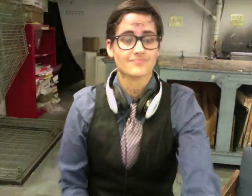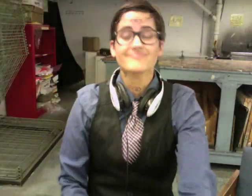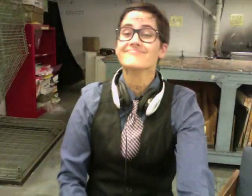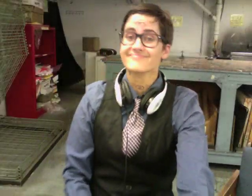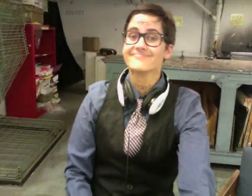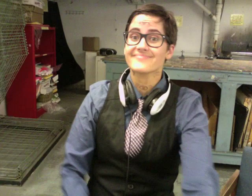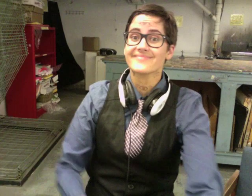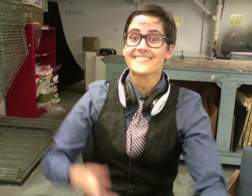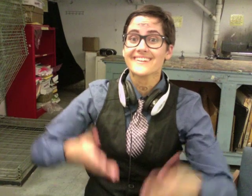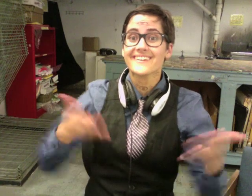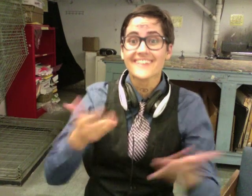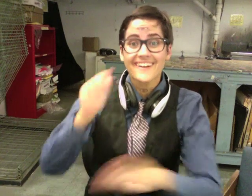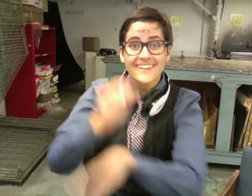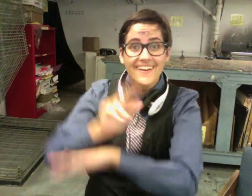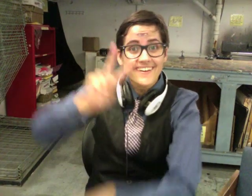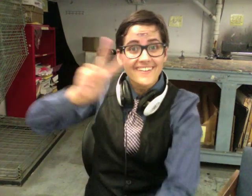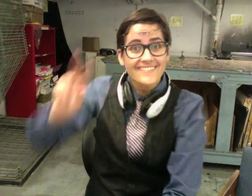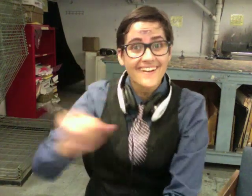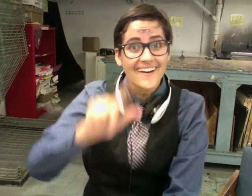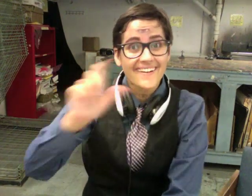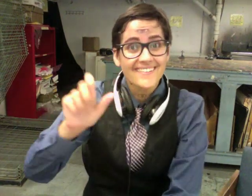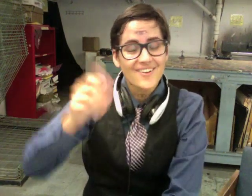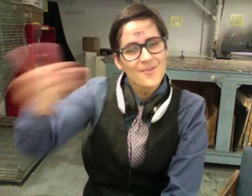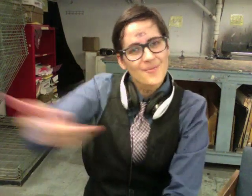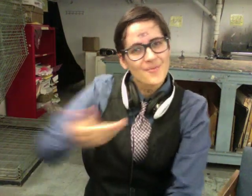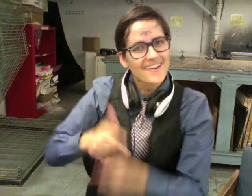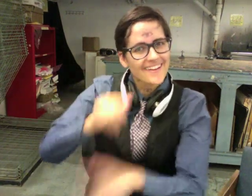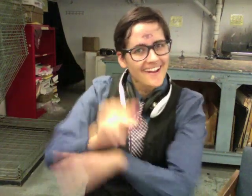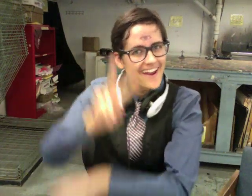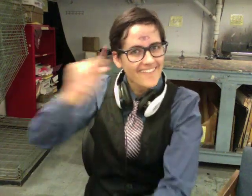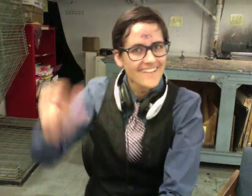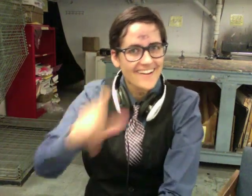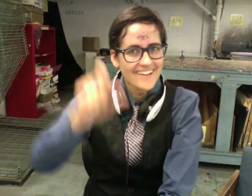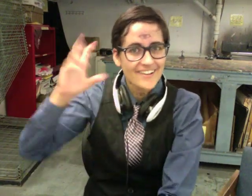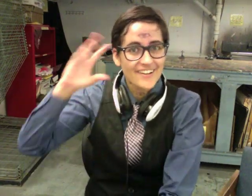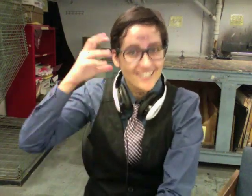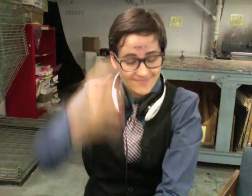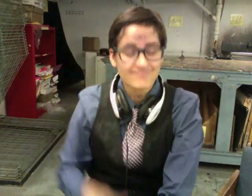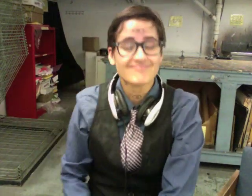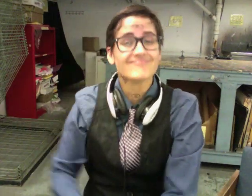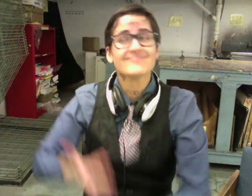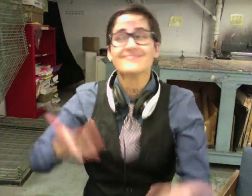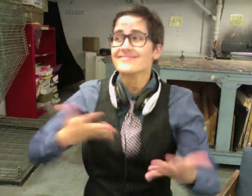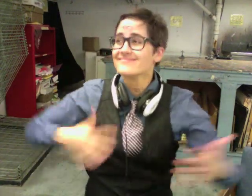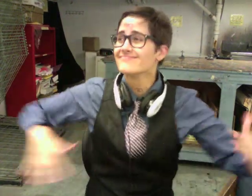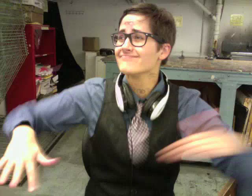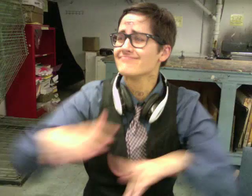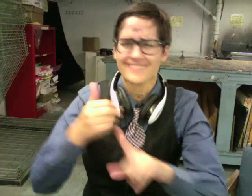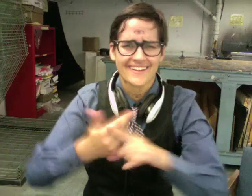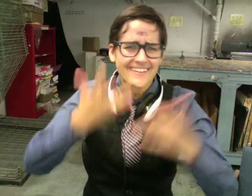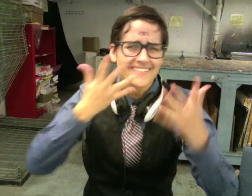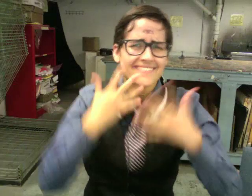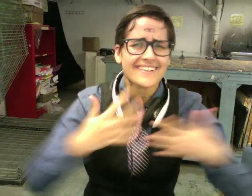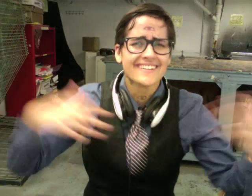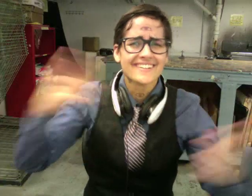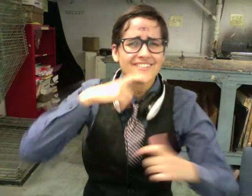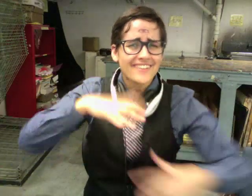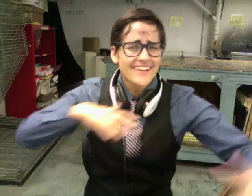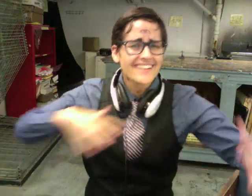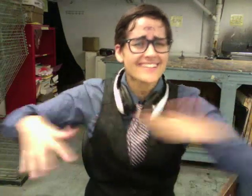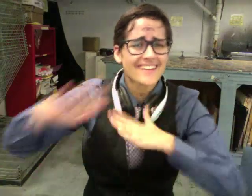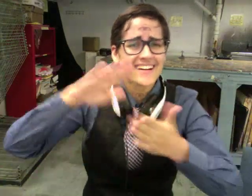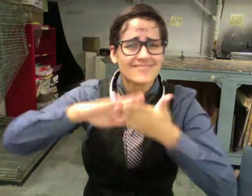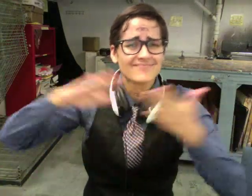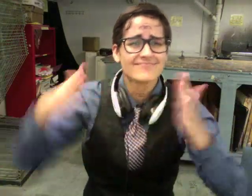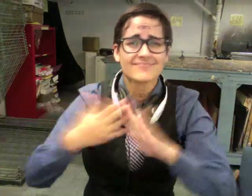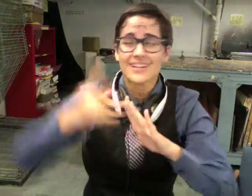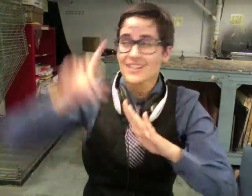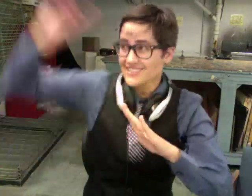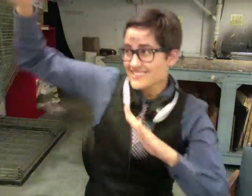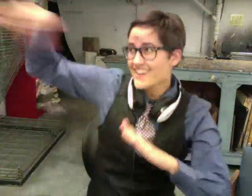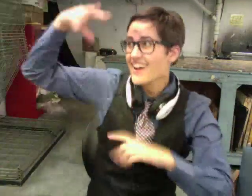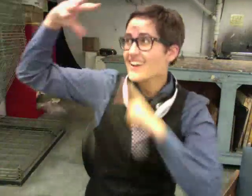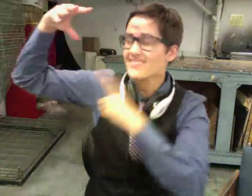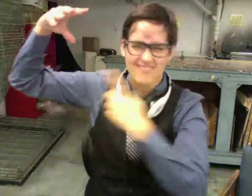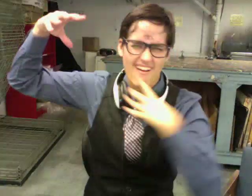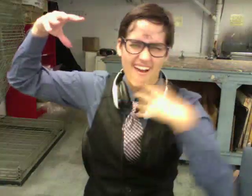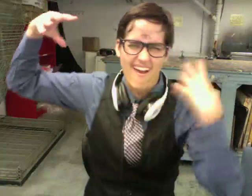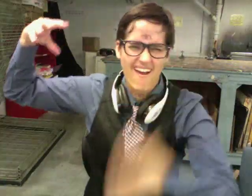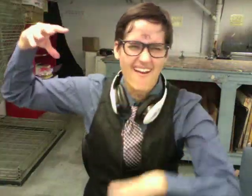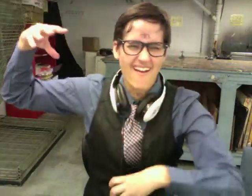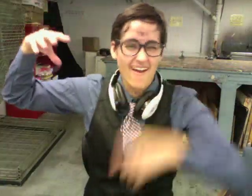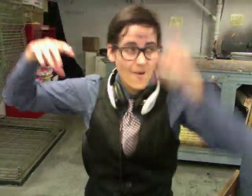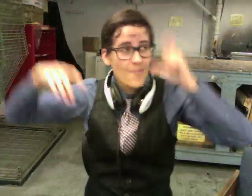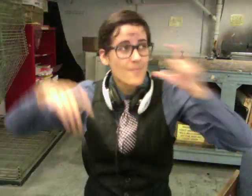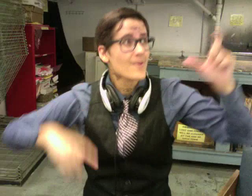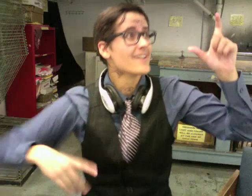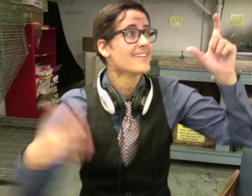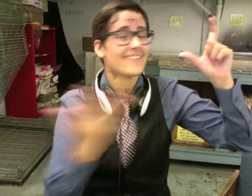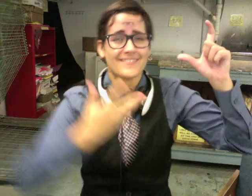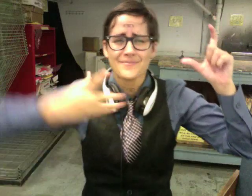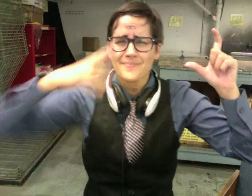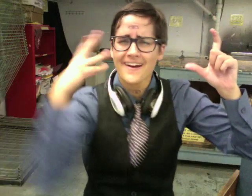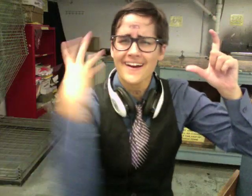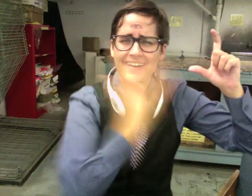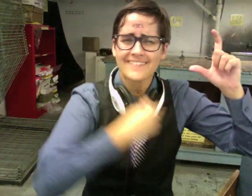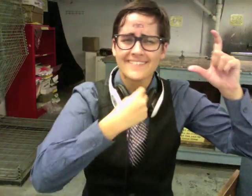A friendly desert community where the sun is hot, the moon is beautiful, and